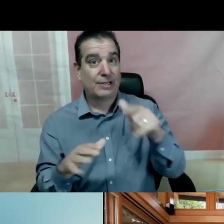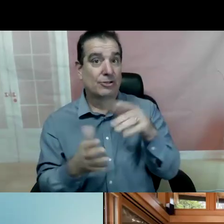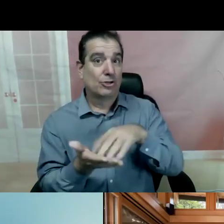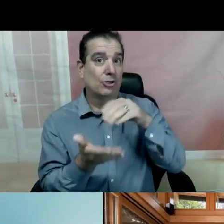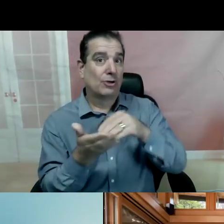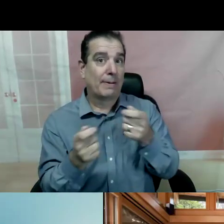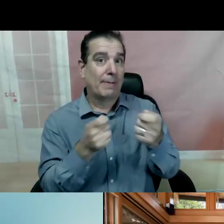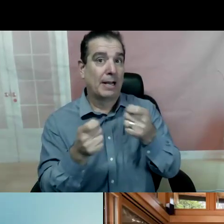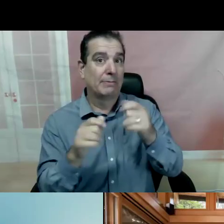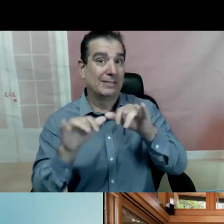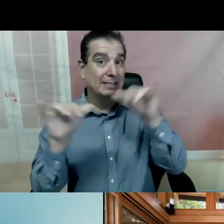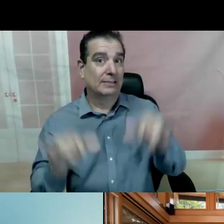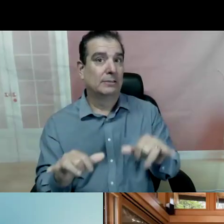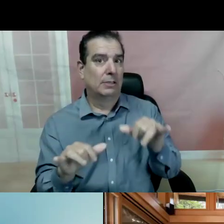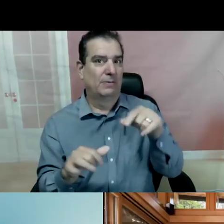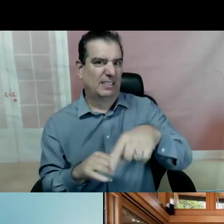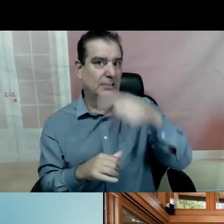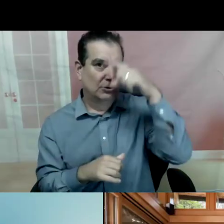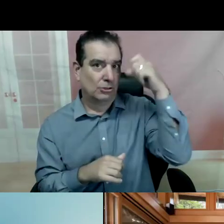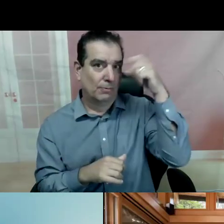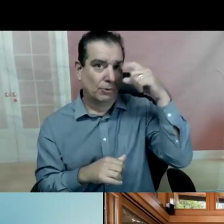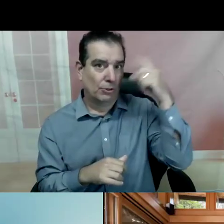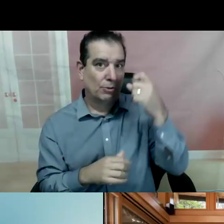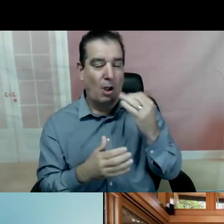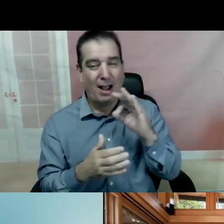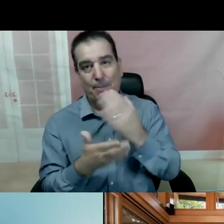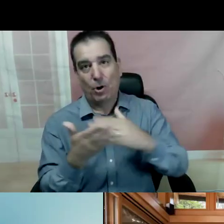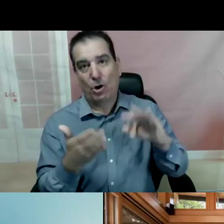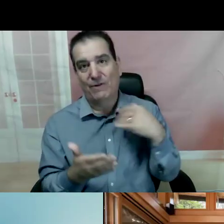We really expect that we're going to be launching this, this learning management system, very soon,